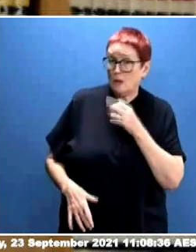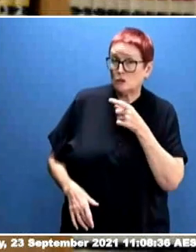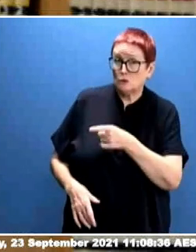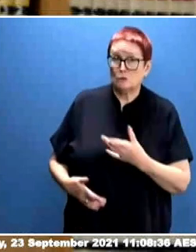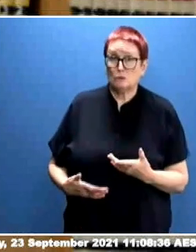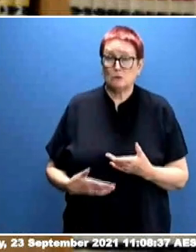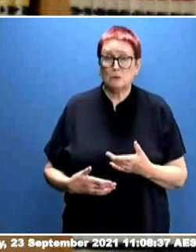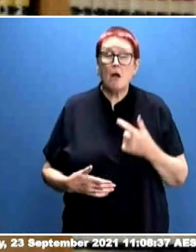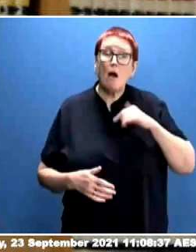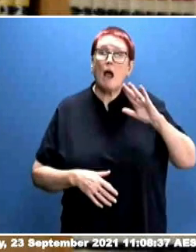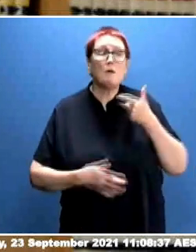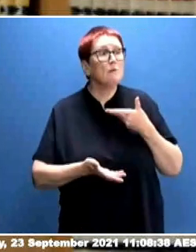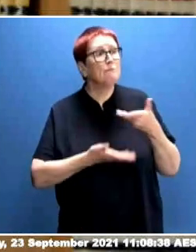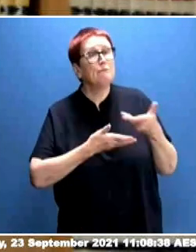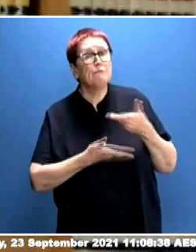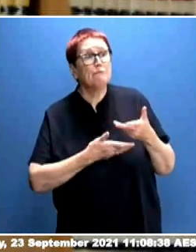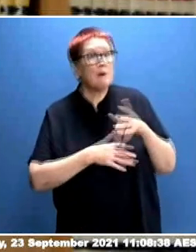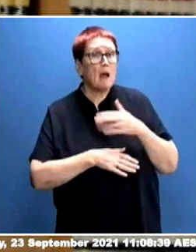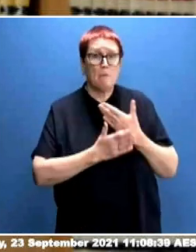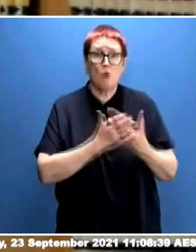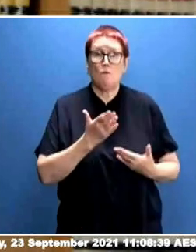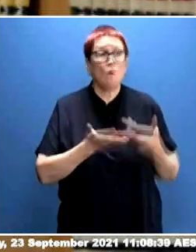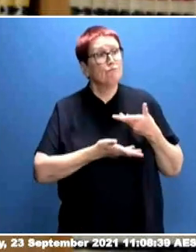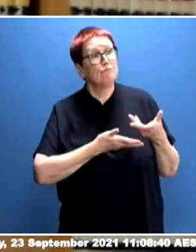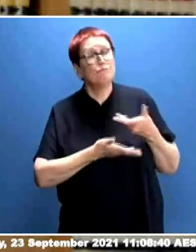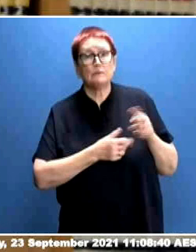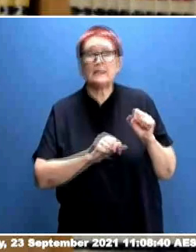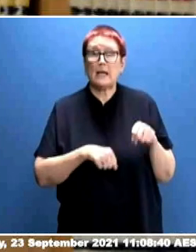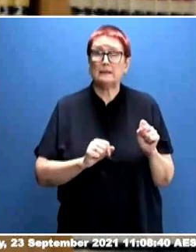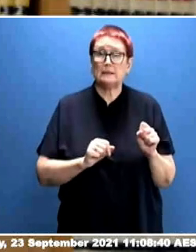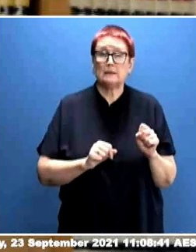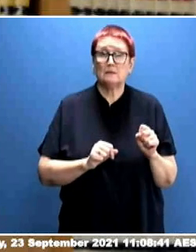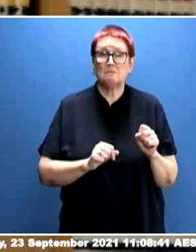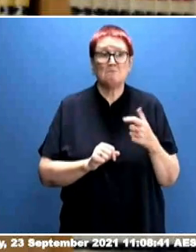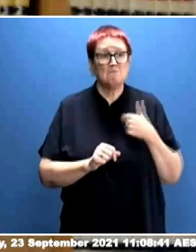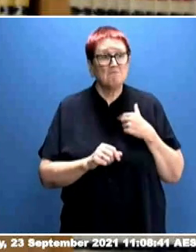I've had conversations in relation to my report, and I've had opportunities to engage in a number of discussions